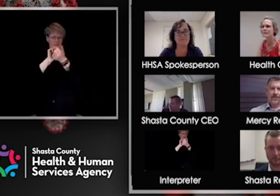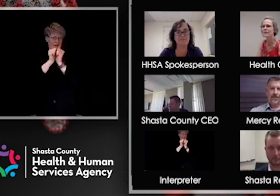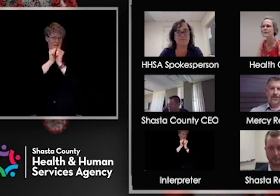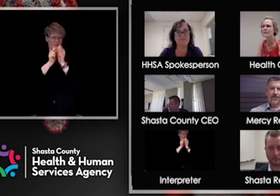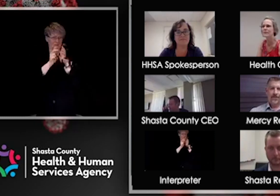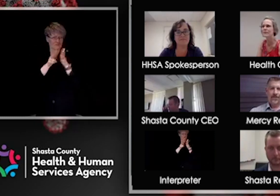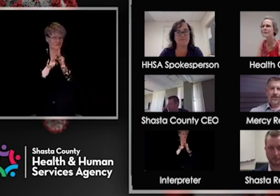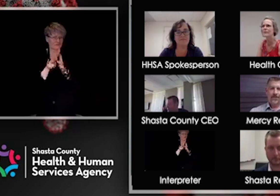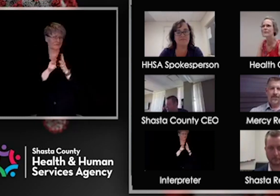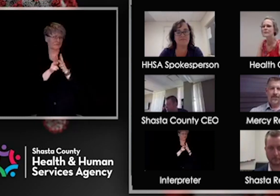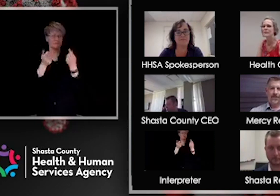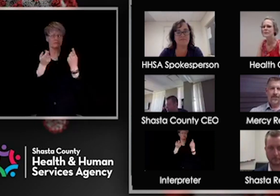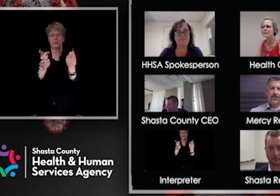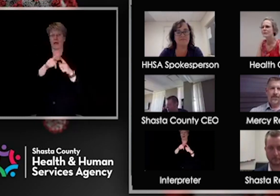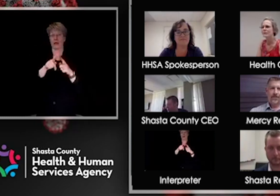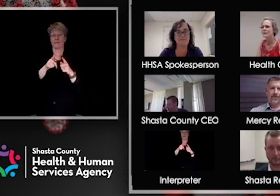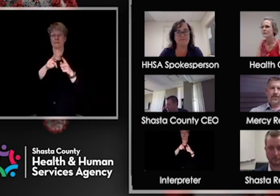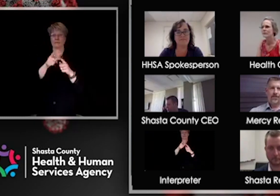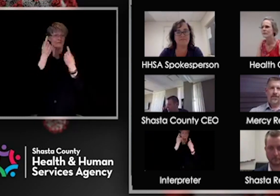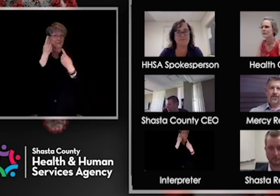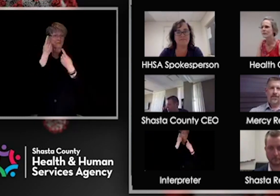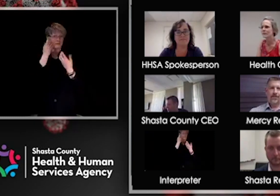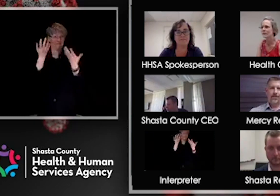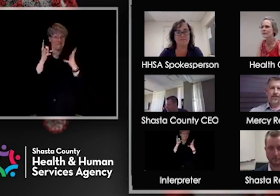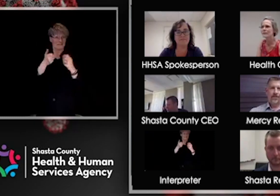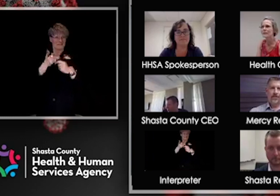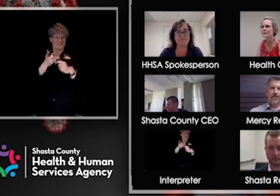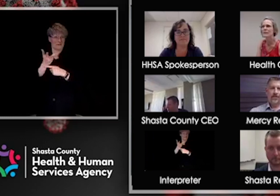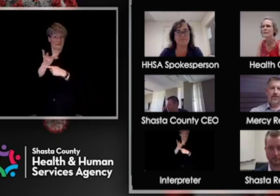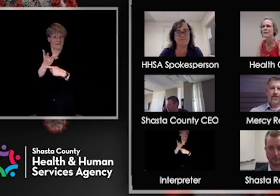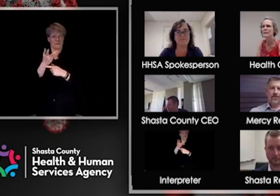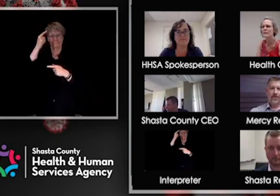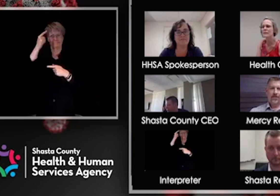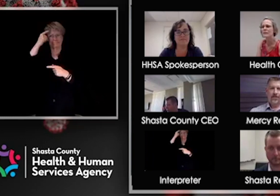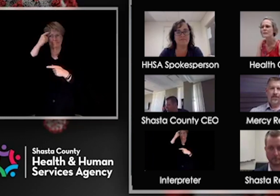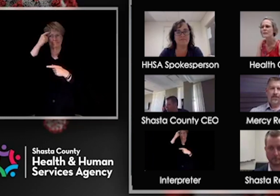Sunday. Have we addressed that? Done anything about that?